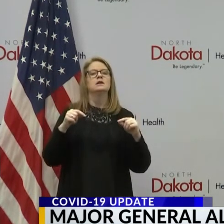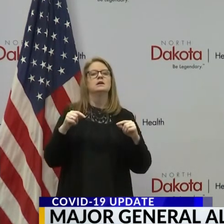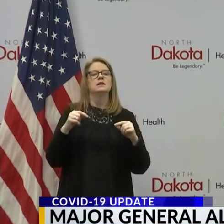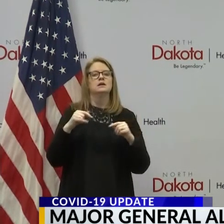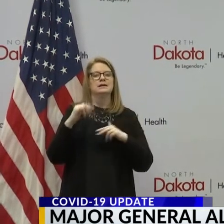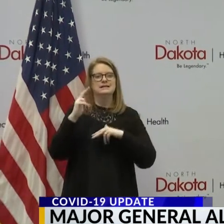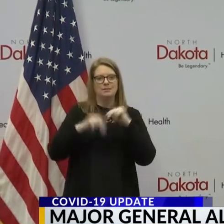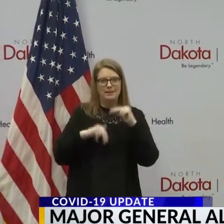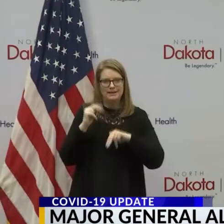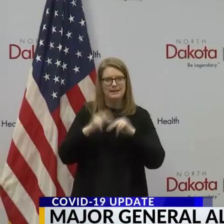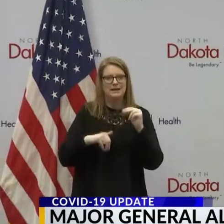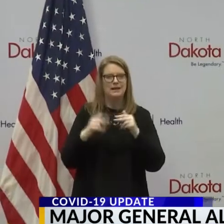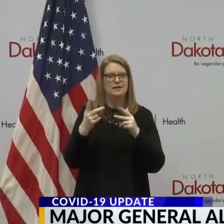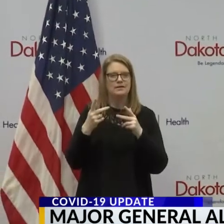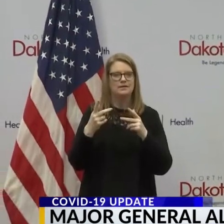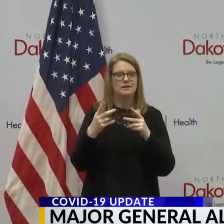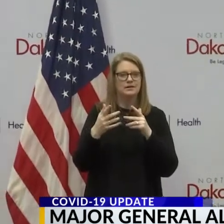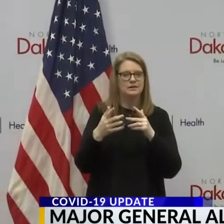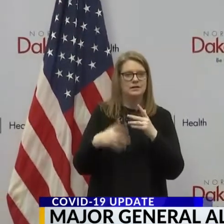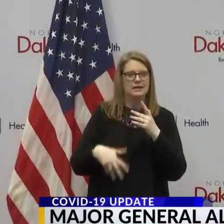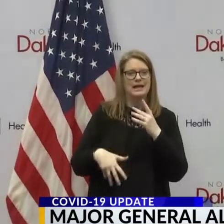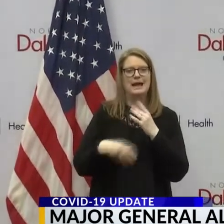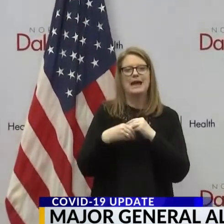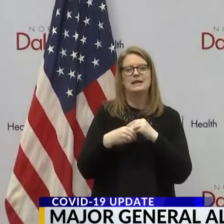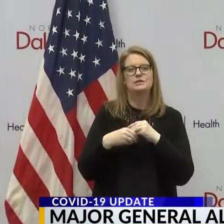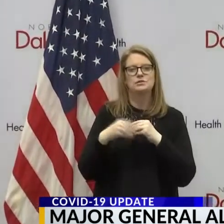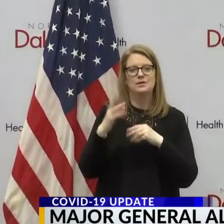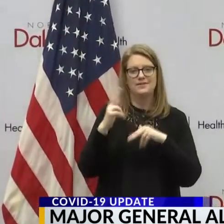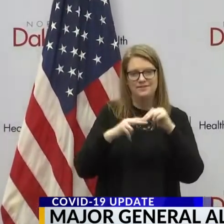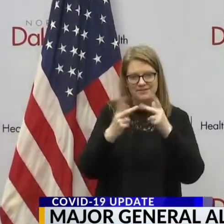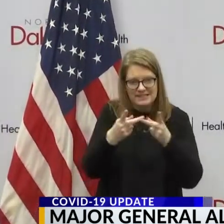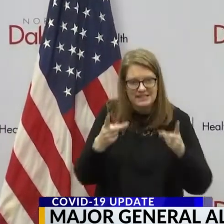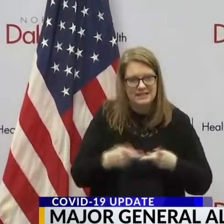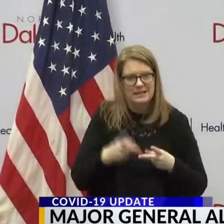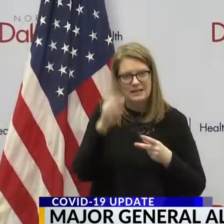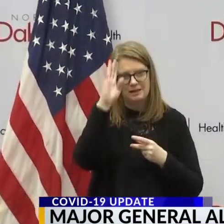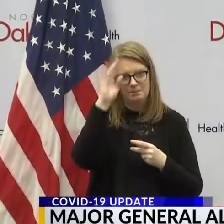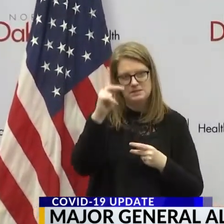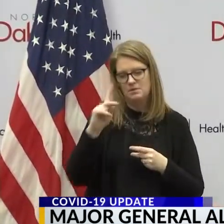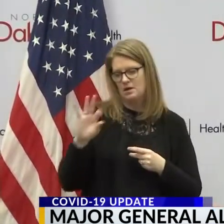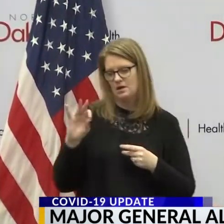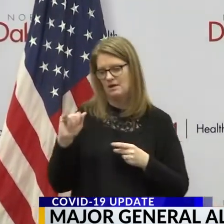BEDS STATEWIDE. RIGHT NOW, OUR FOCUS IS ON TIER